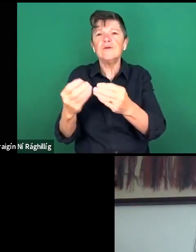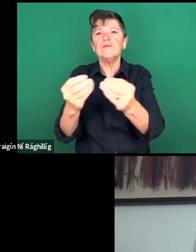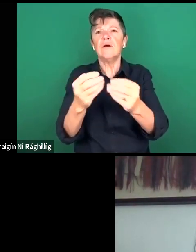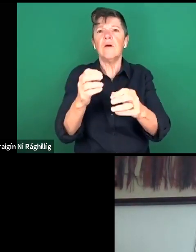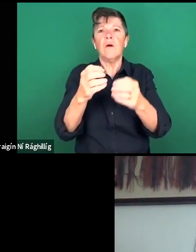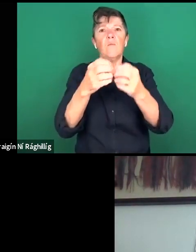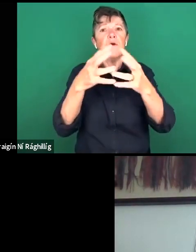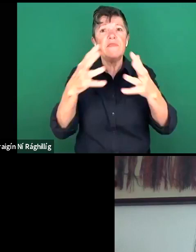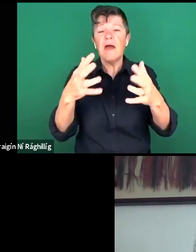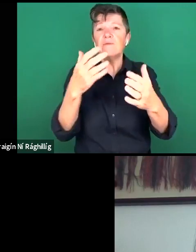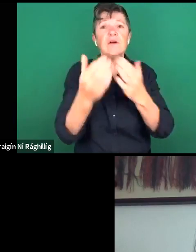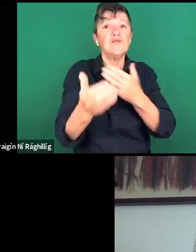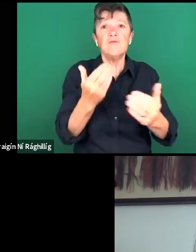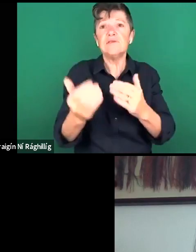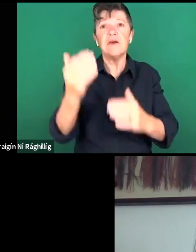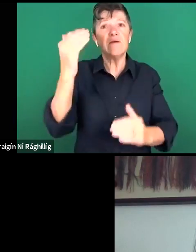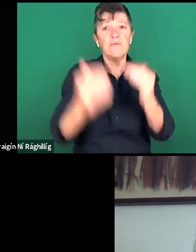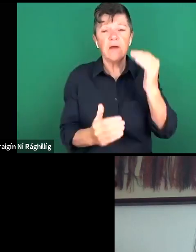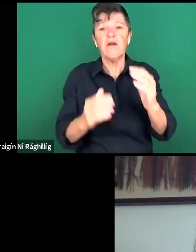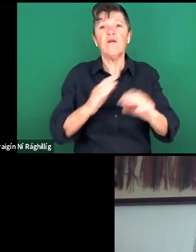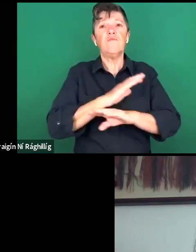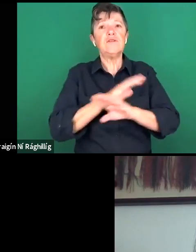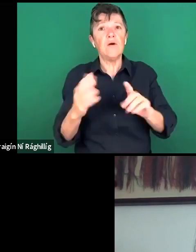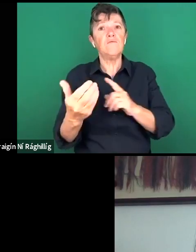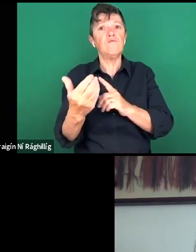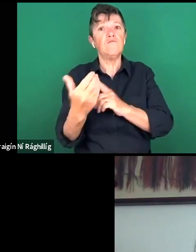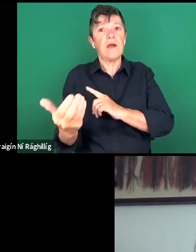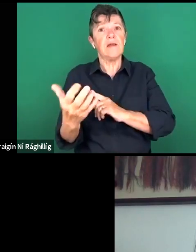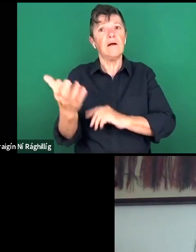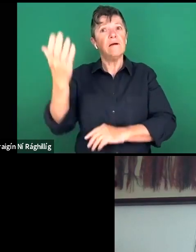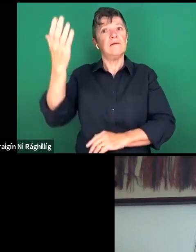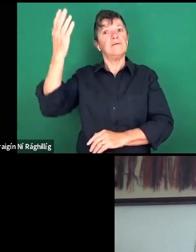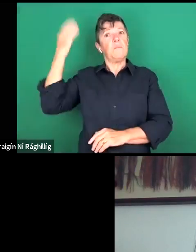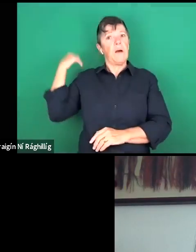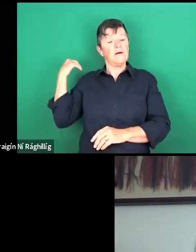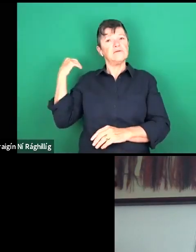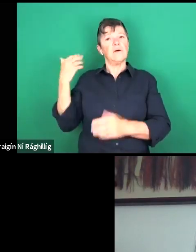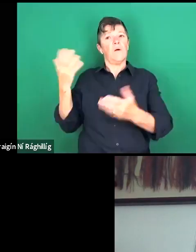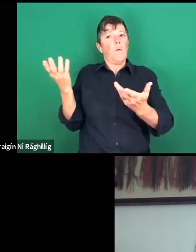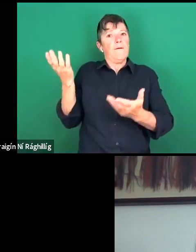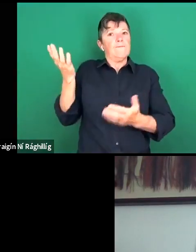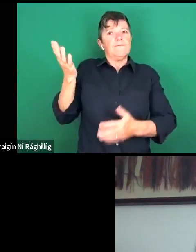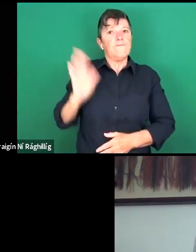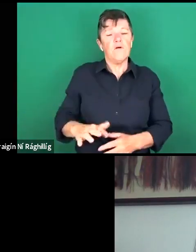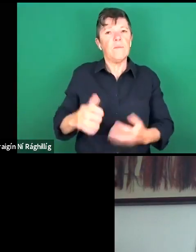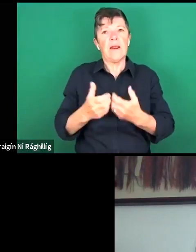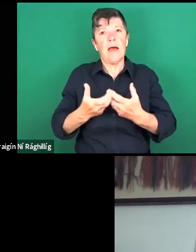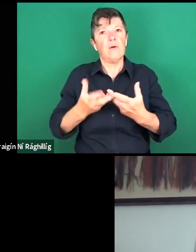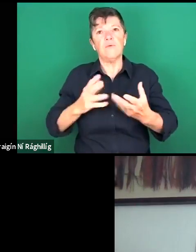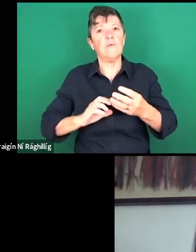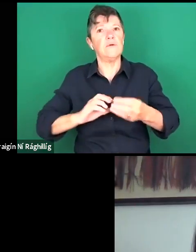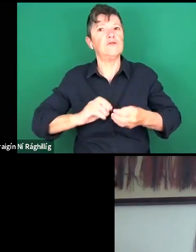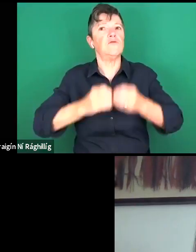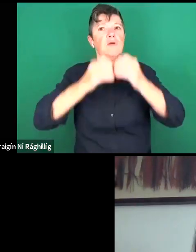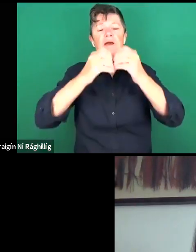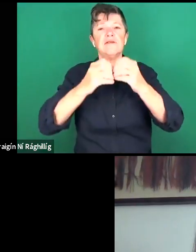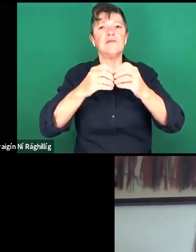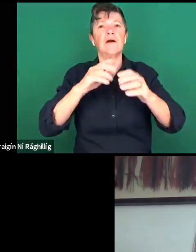the problems we face in the world so in that sense I don't think theory has an ethnicity, theory is something